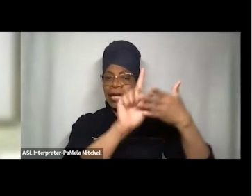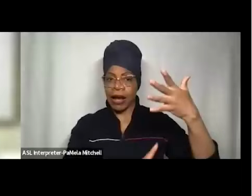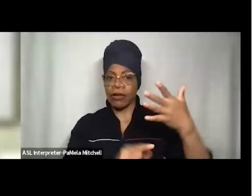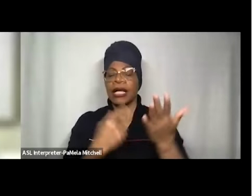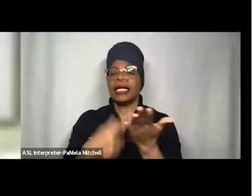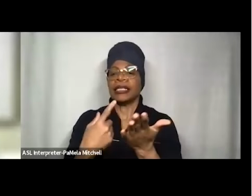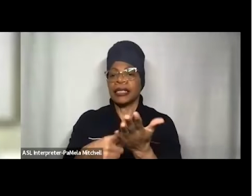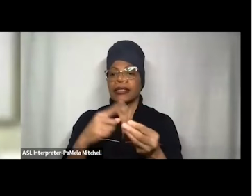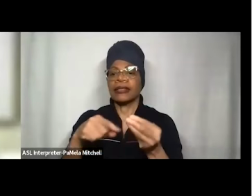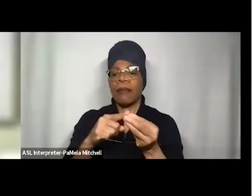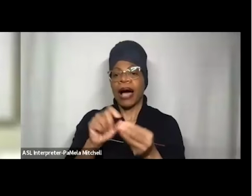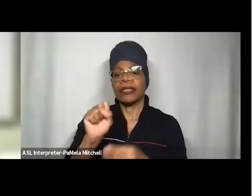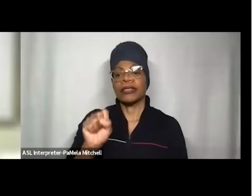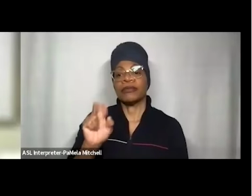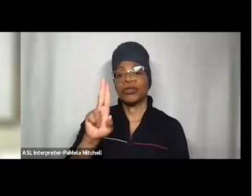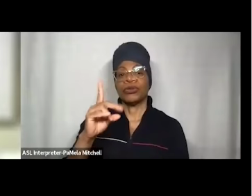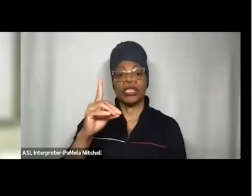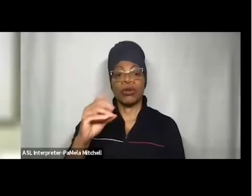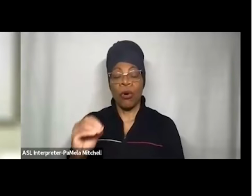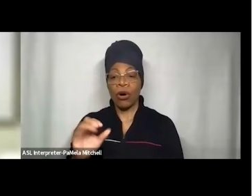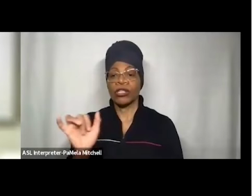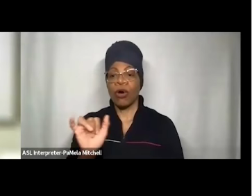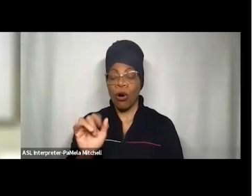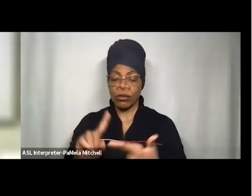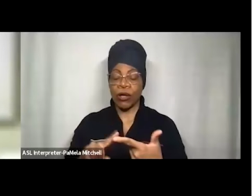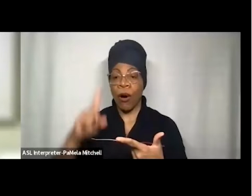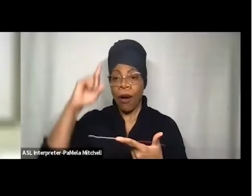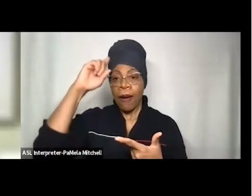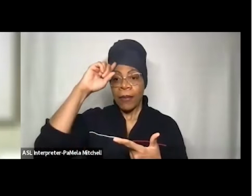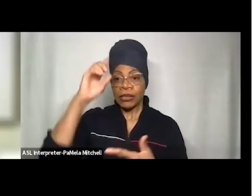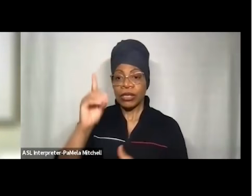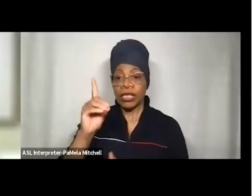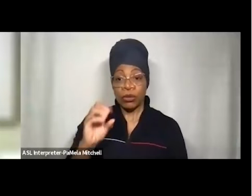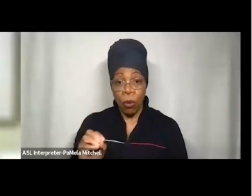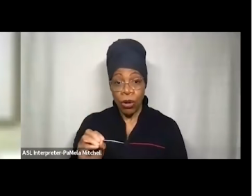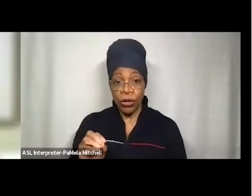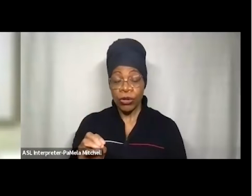we talked about the high prevalence rates of mental disorders already. We'll go into that a little more detail.